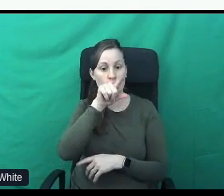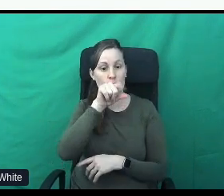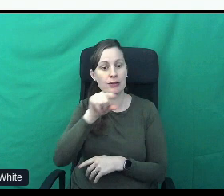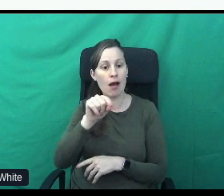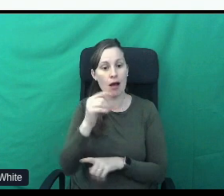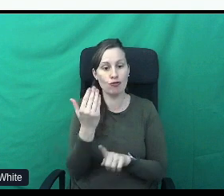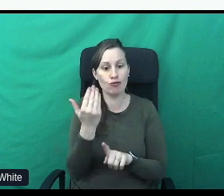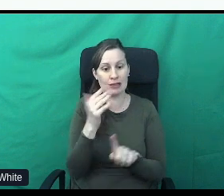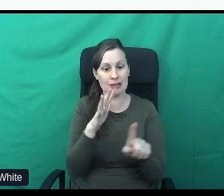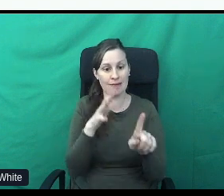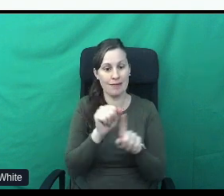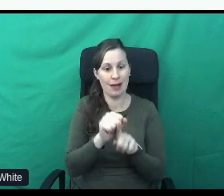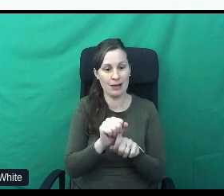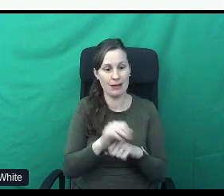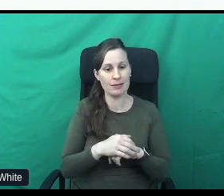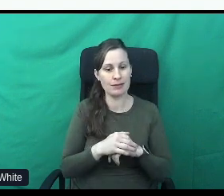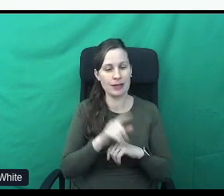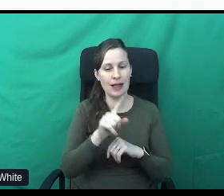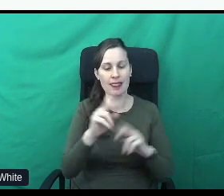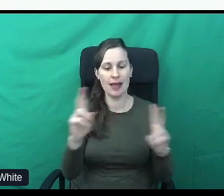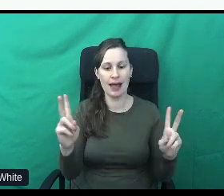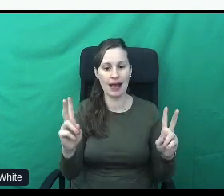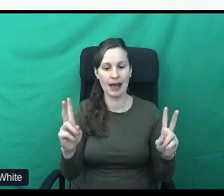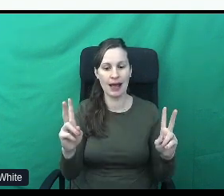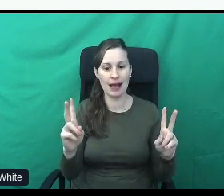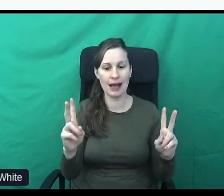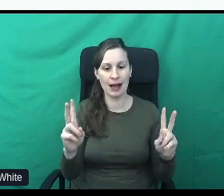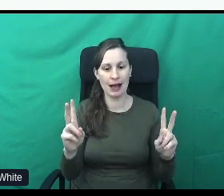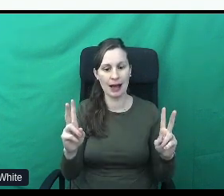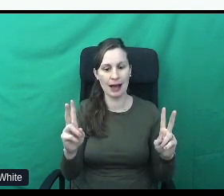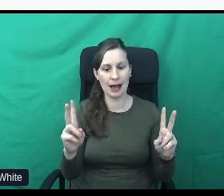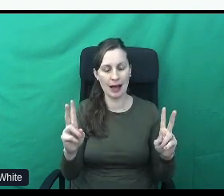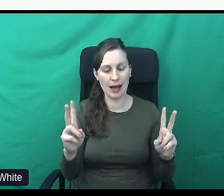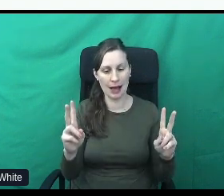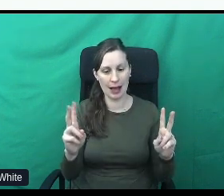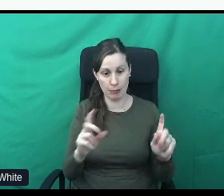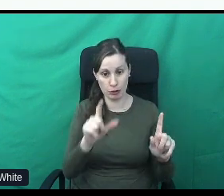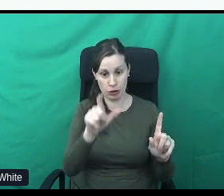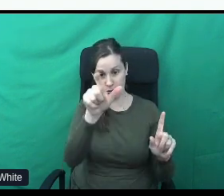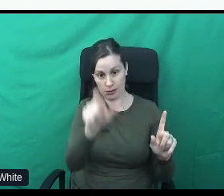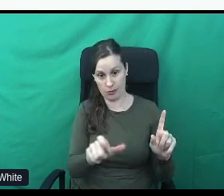And the caption on the right over an image of two guys